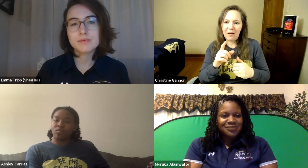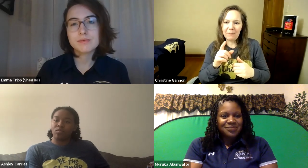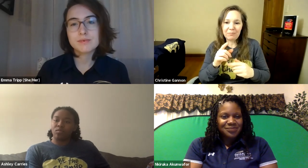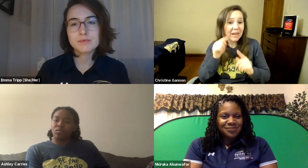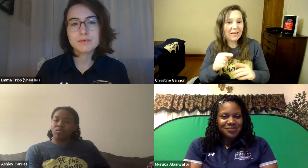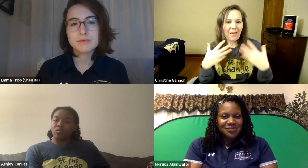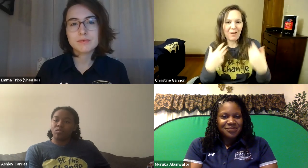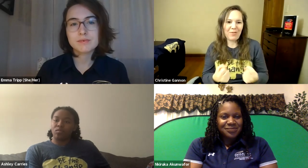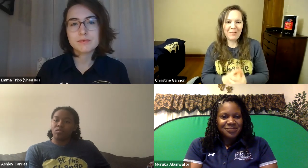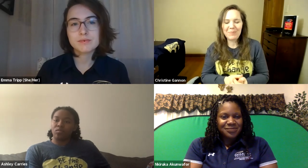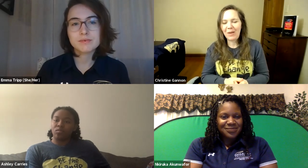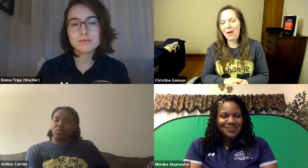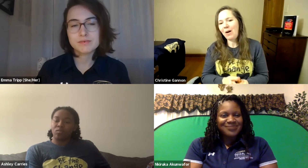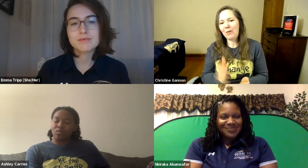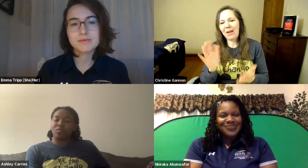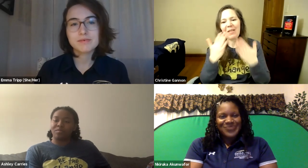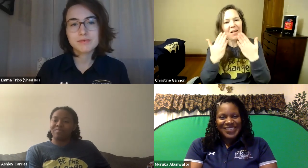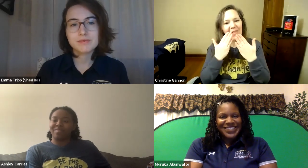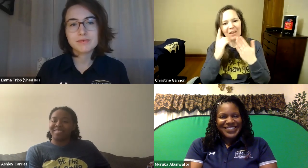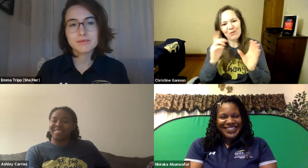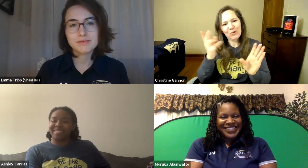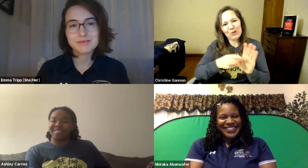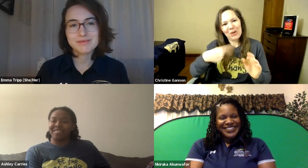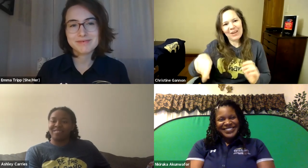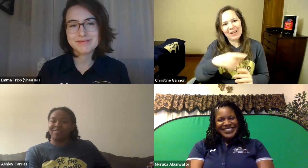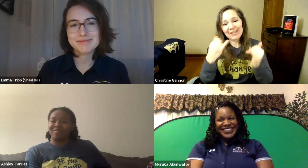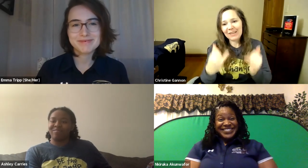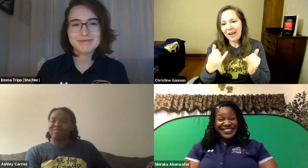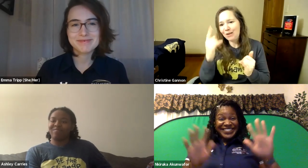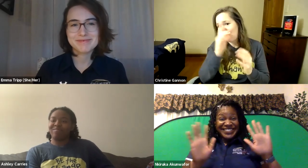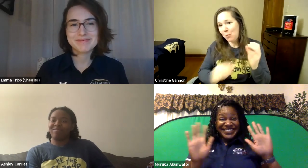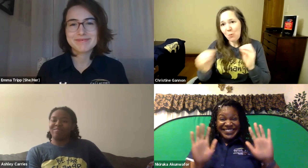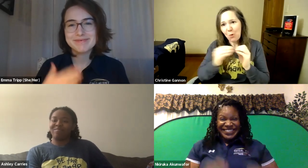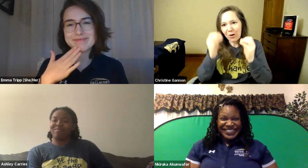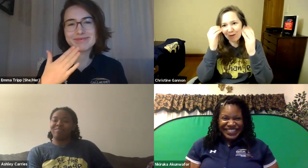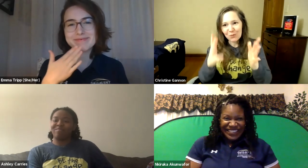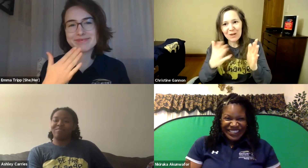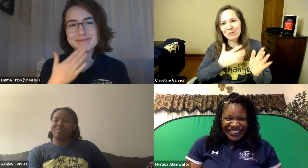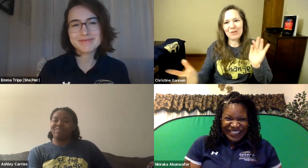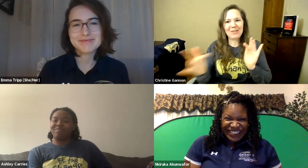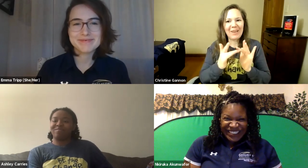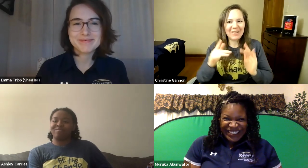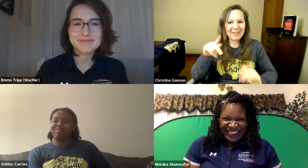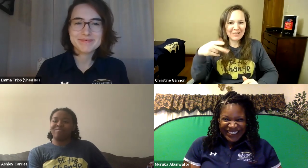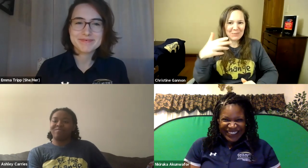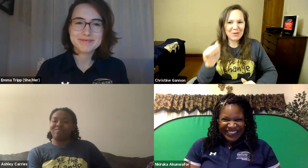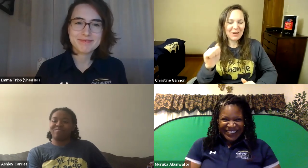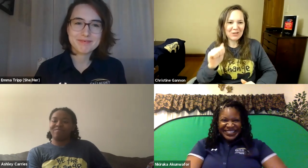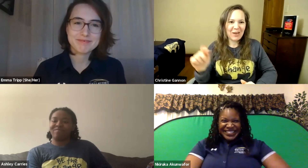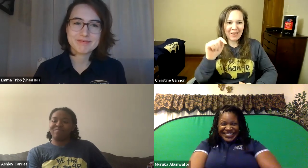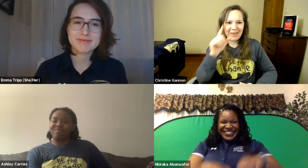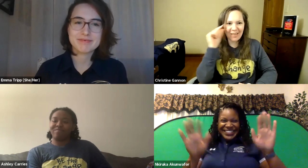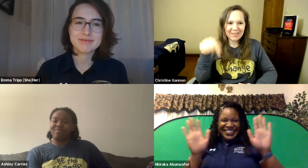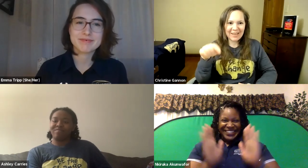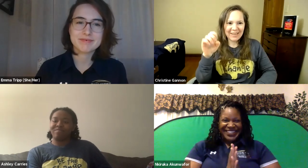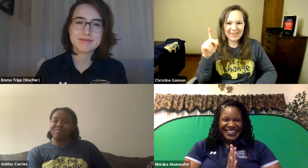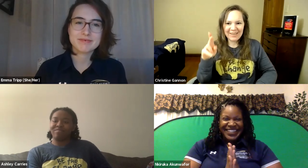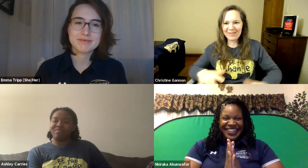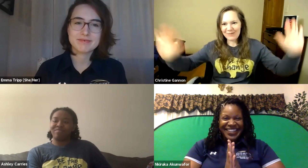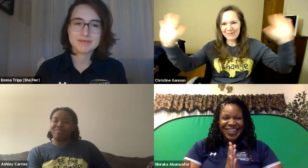Thank your for joining us today. For more information, contact us at PHA@gallaudet.edu